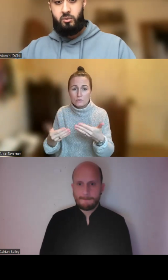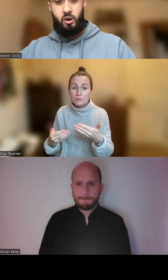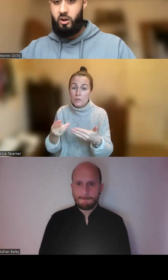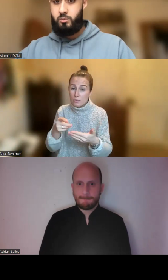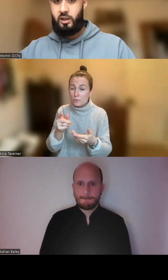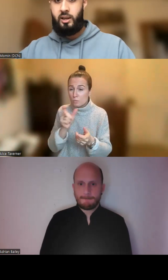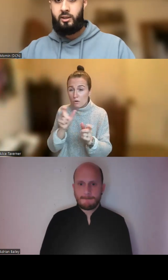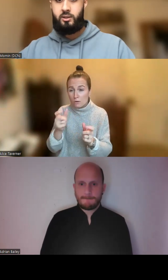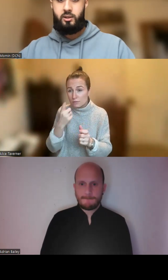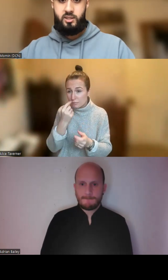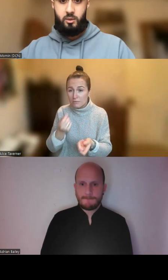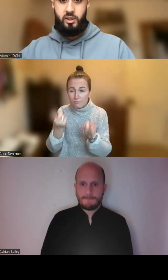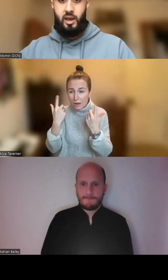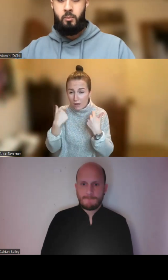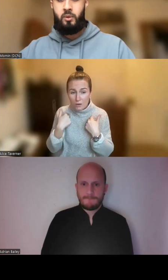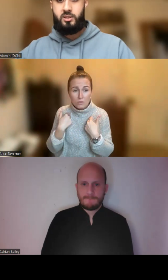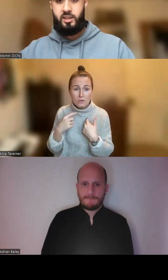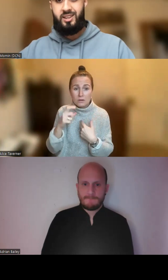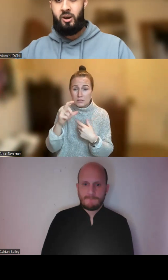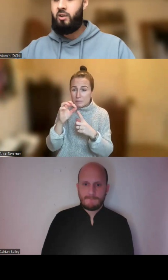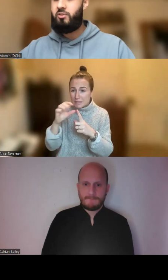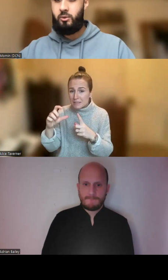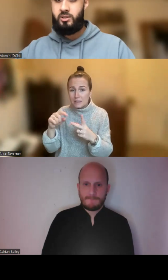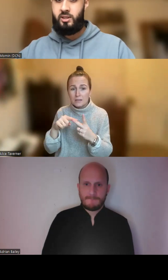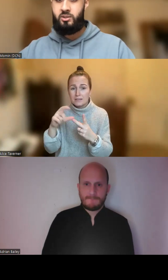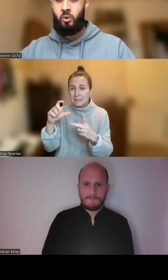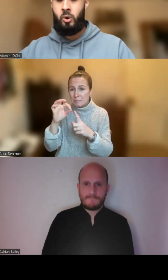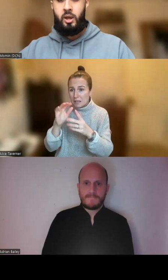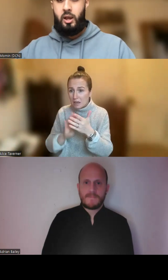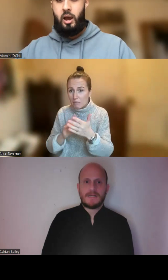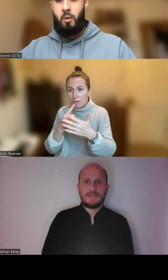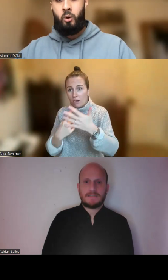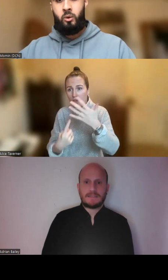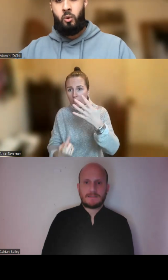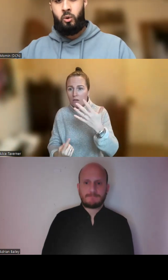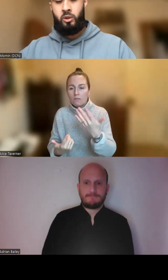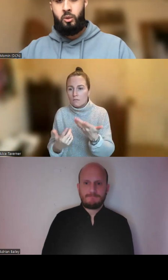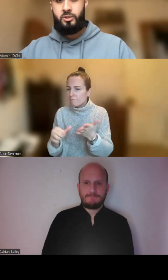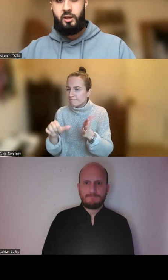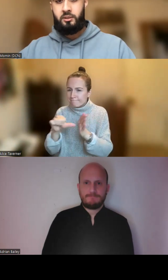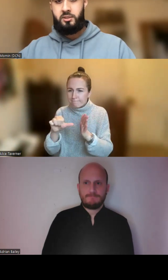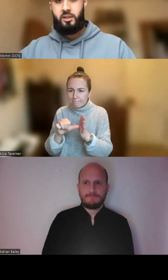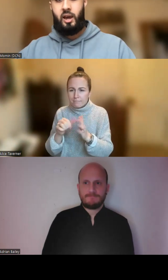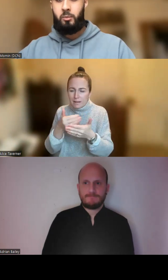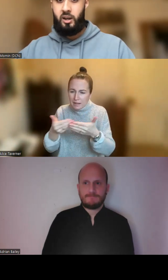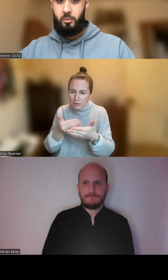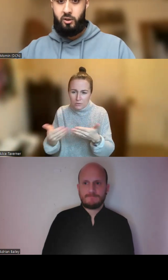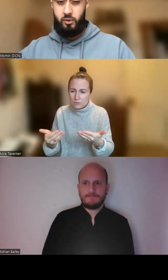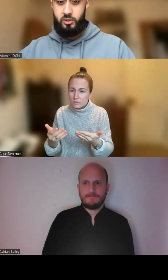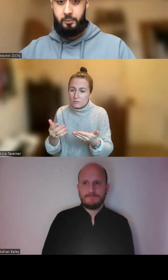You've got Cost Per Click, CPM, CTR frequency. All of those things can be a little bit confusing.